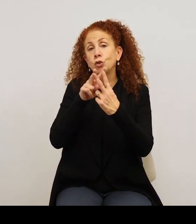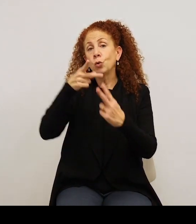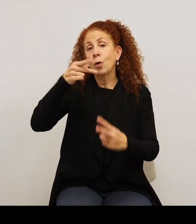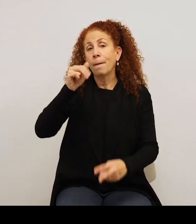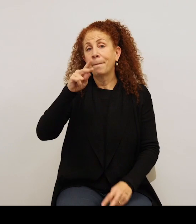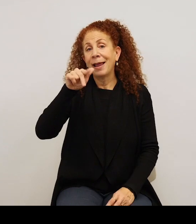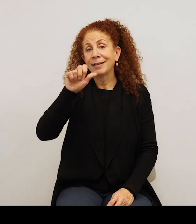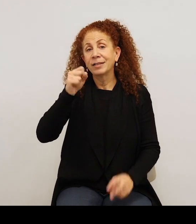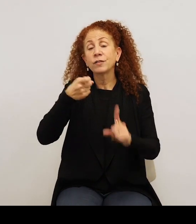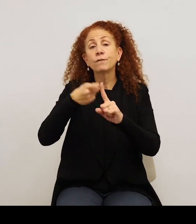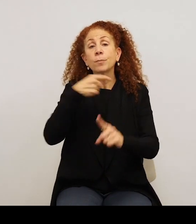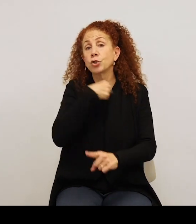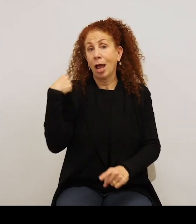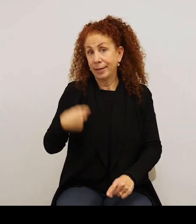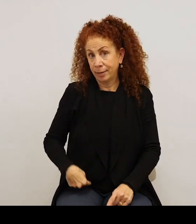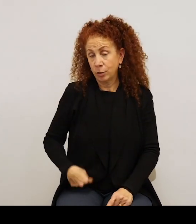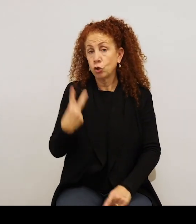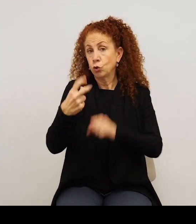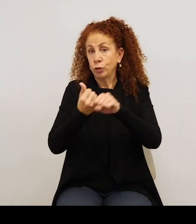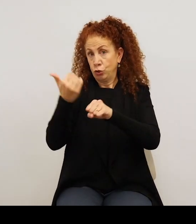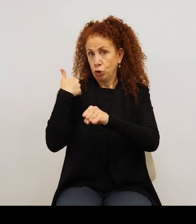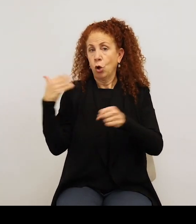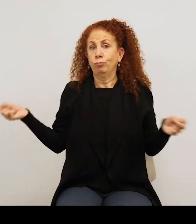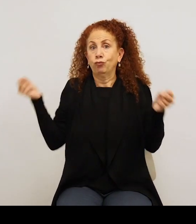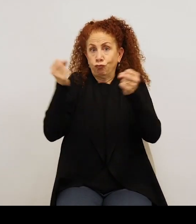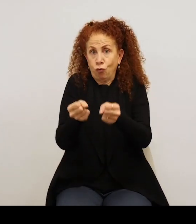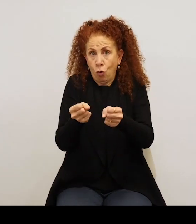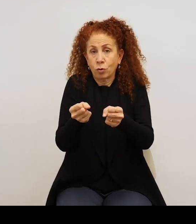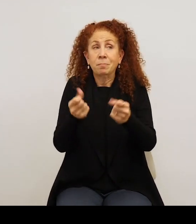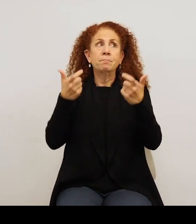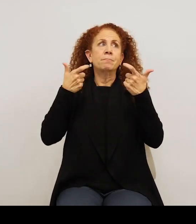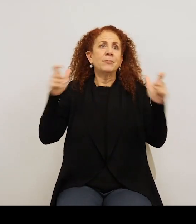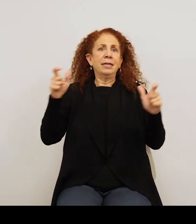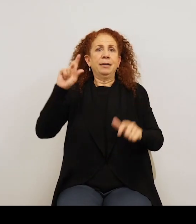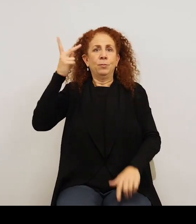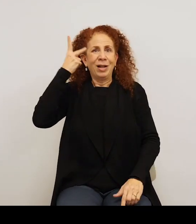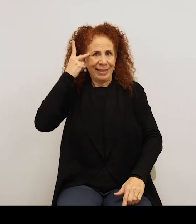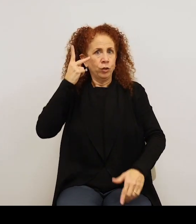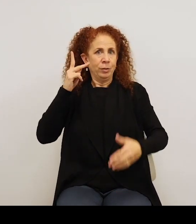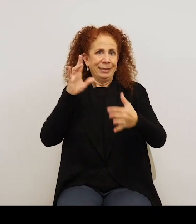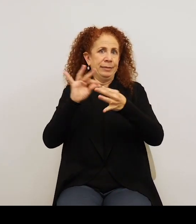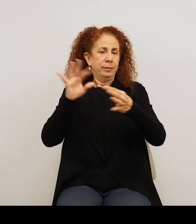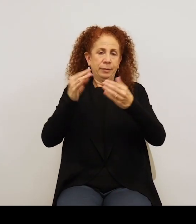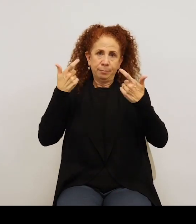from China two years ago. And this was a huge political thing. Our chancellor had to go to China.